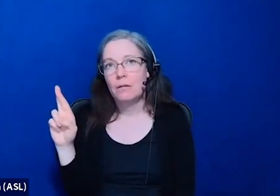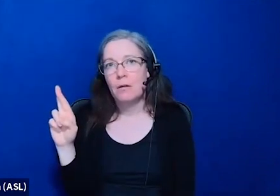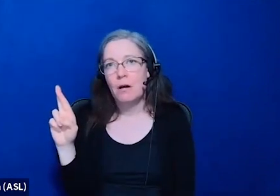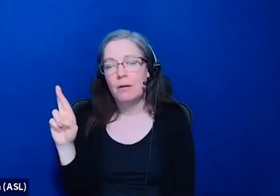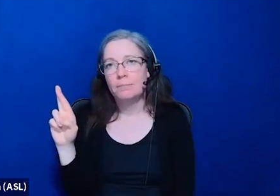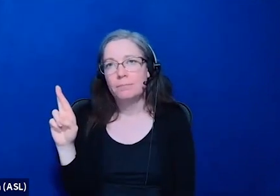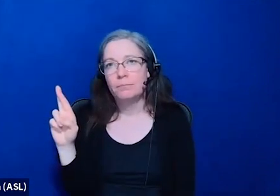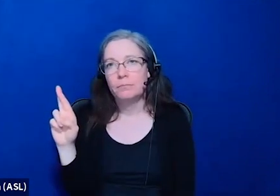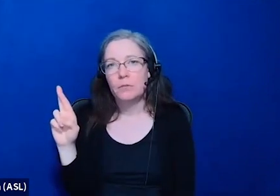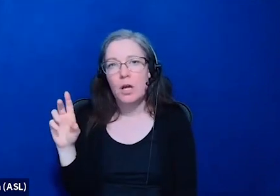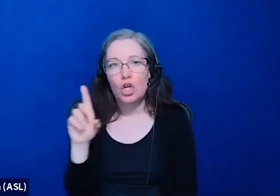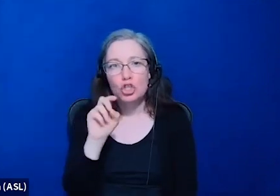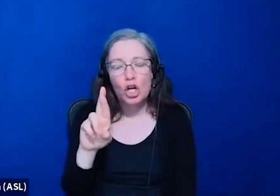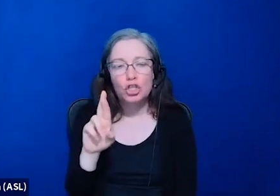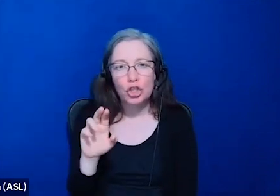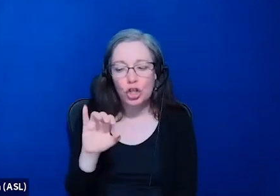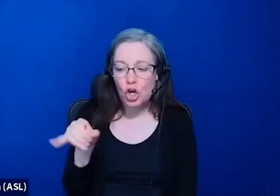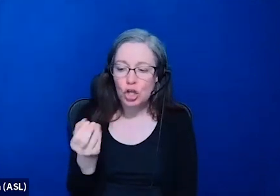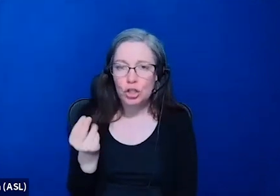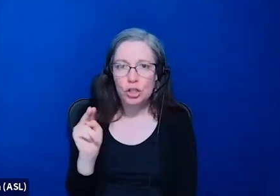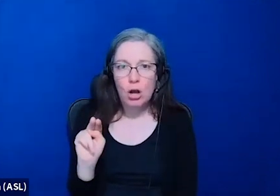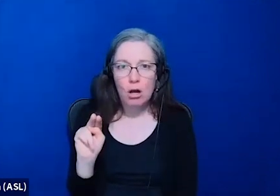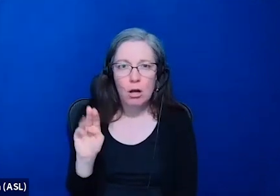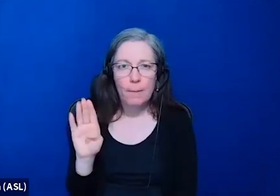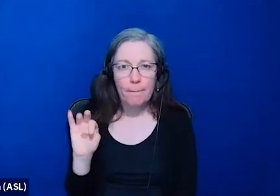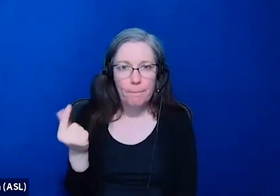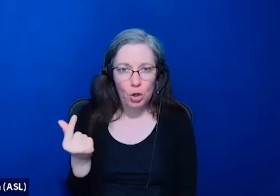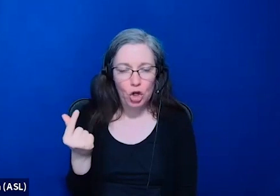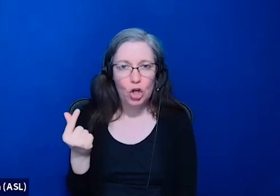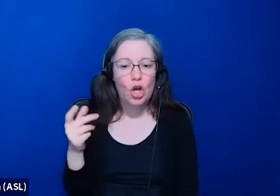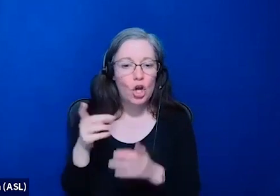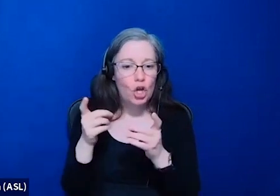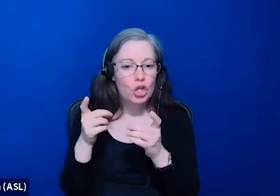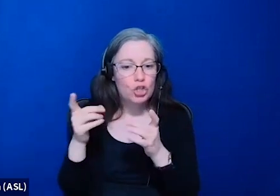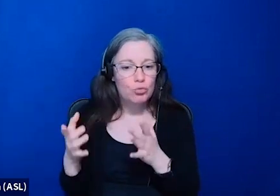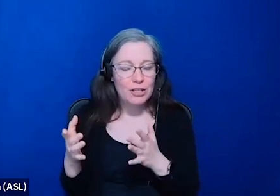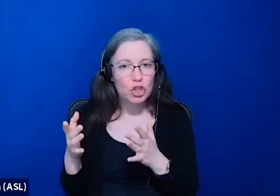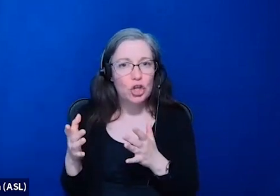who was at the time, the medical director of ESA, and was the director of this selection.